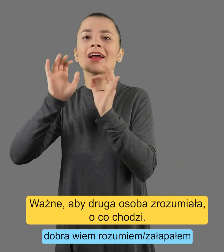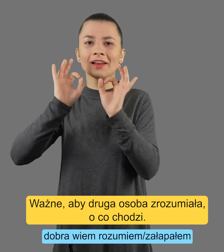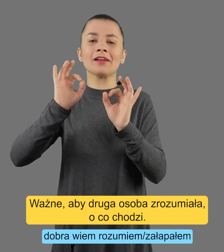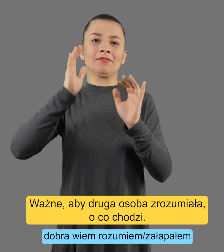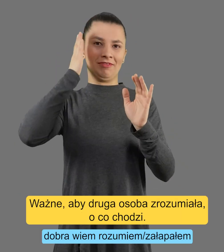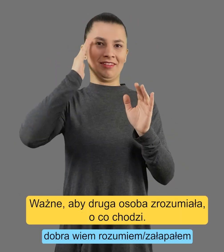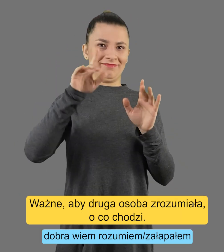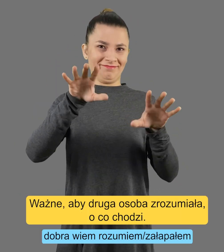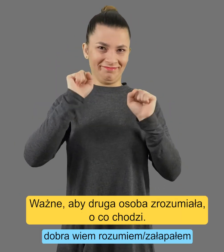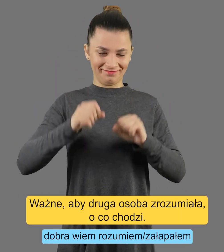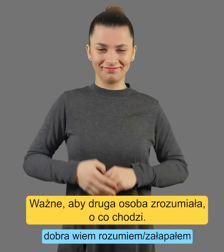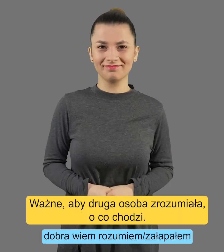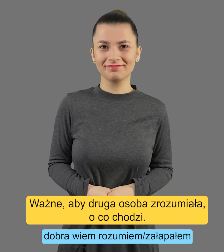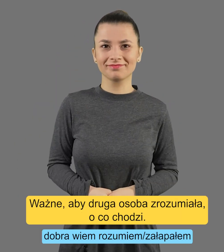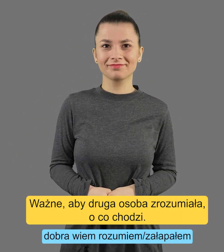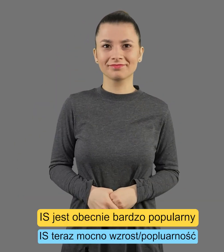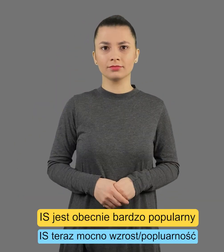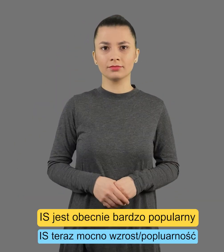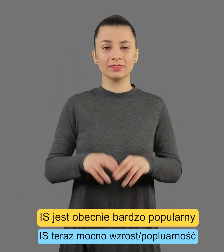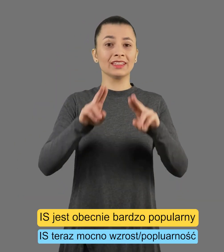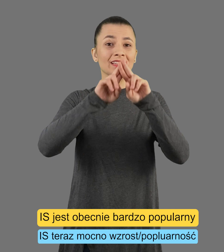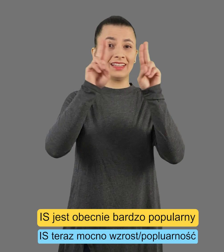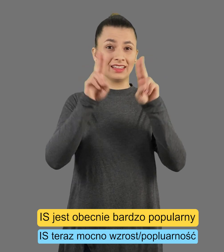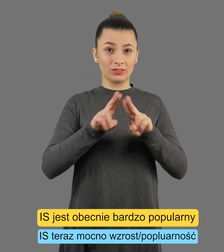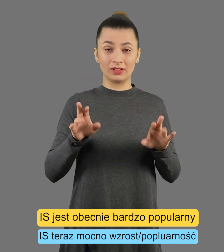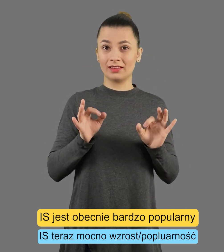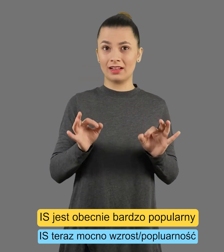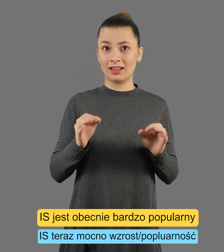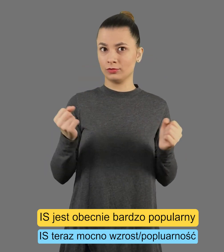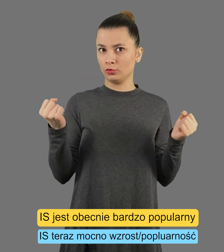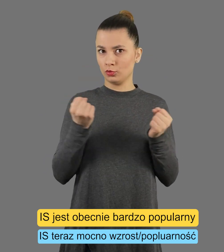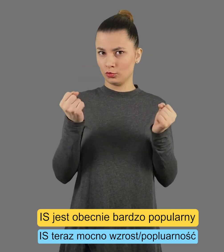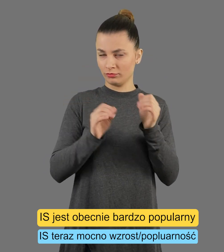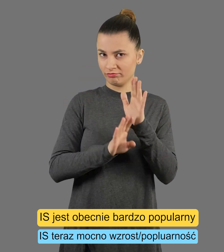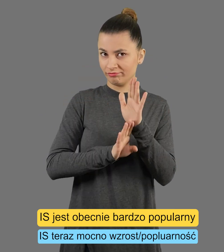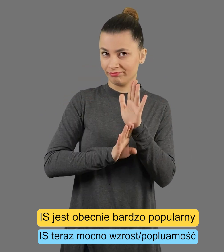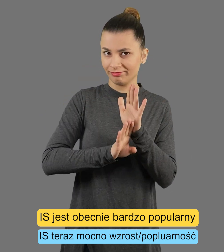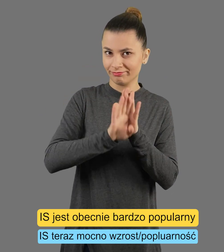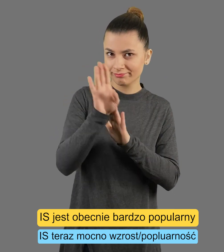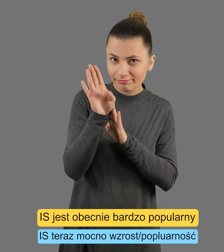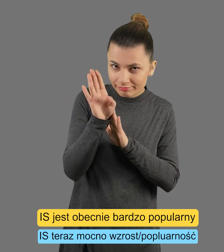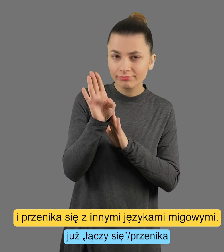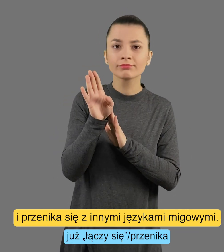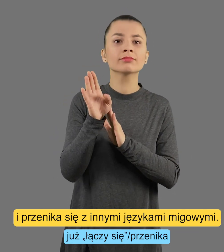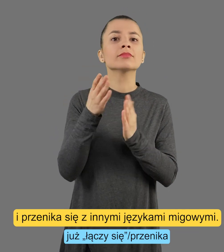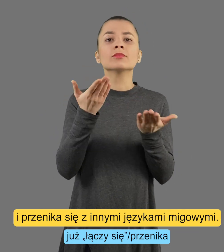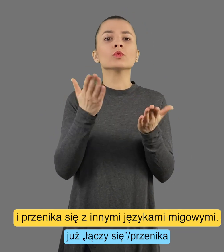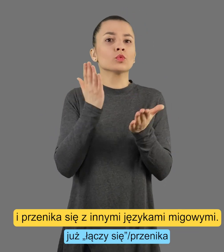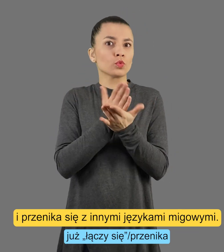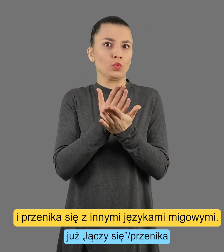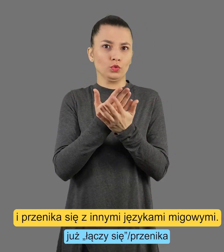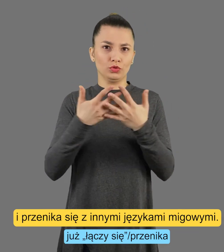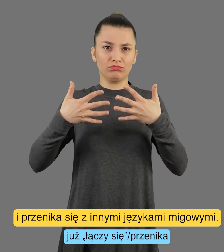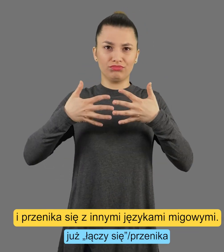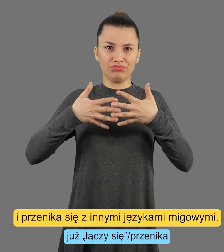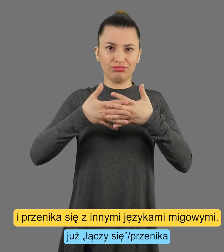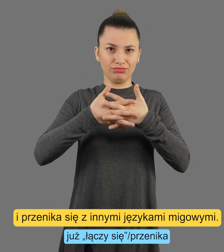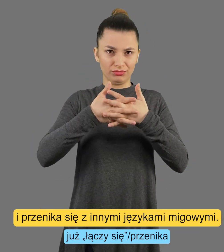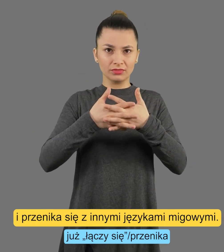It is important that the other person understands what you mean. IS is now very popular and intermingles with other sign languages.